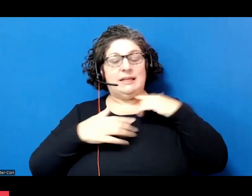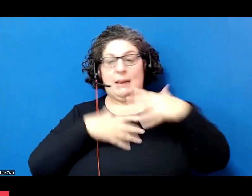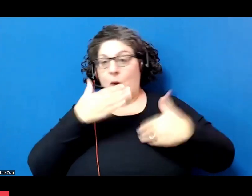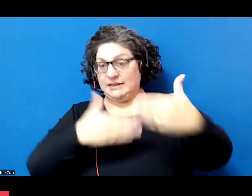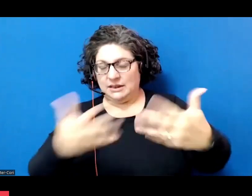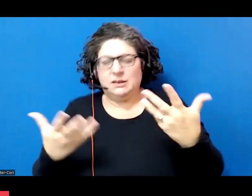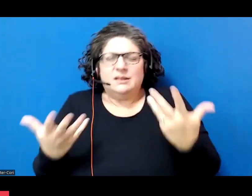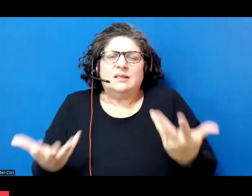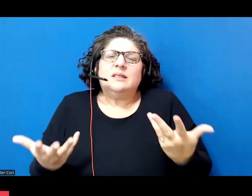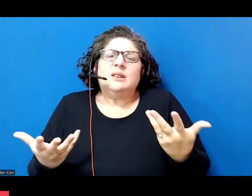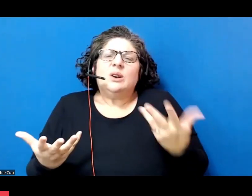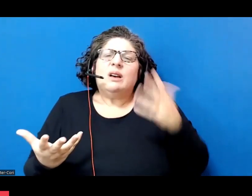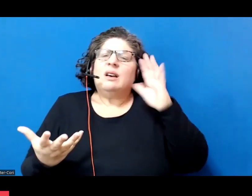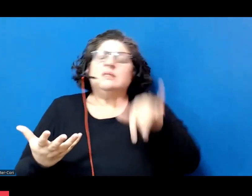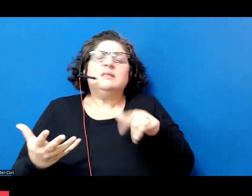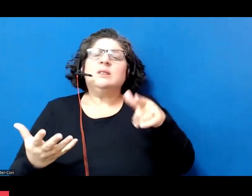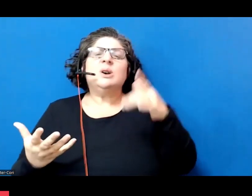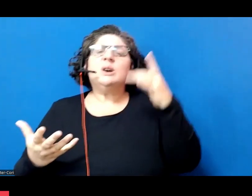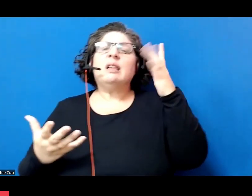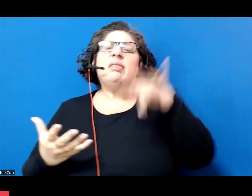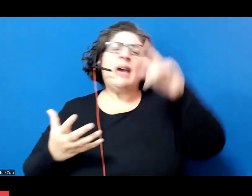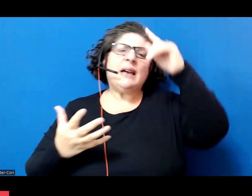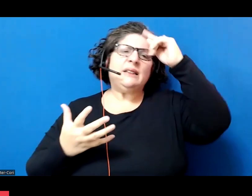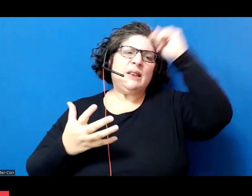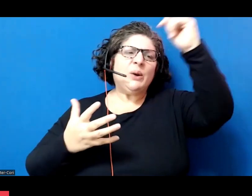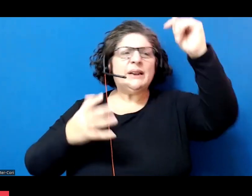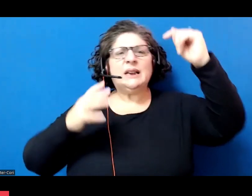What's the pedigree of this theory we're hearing so much about?